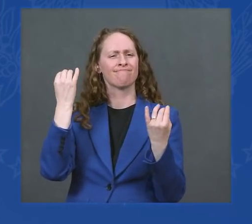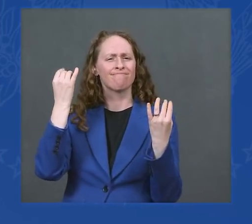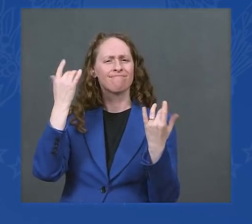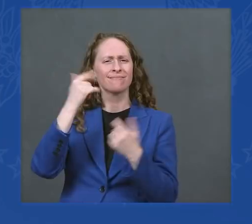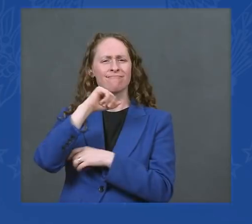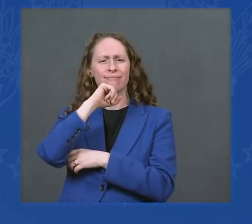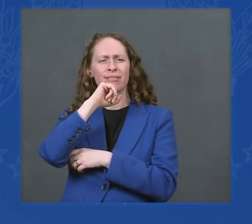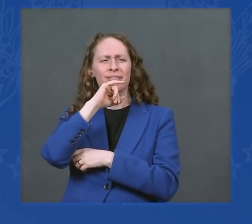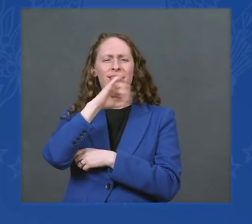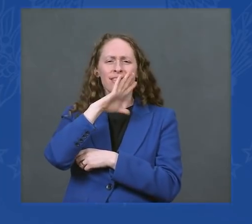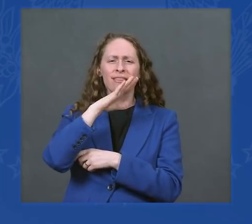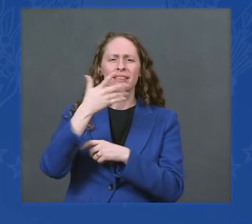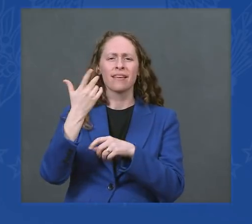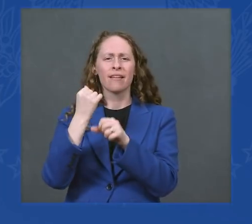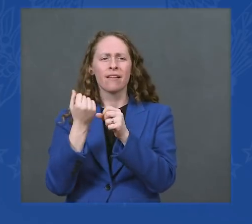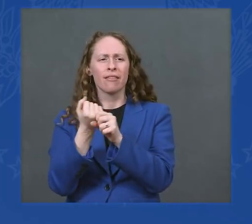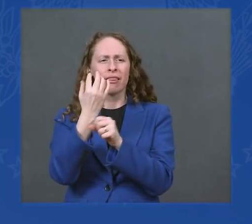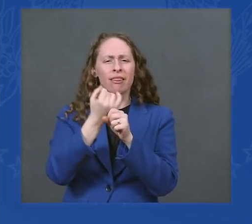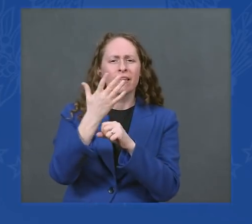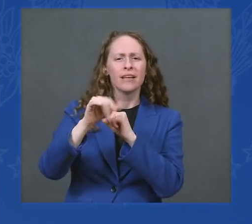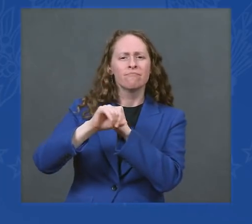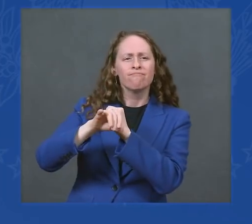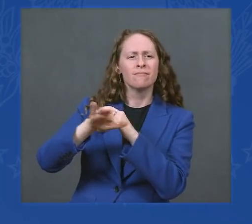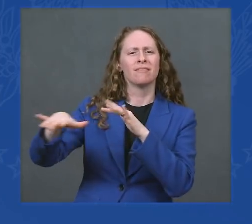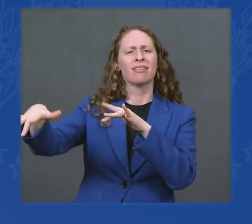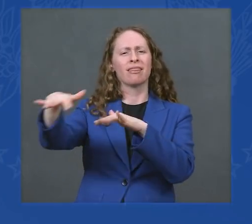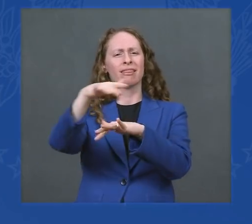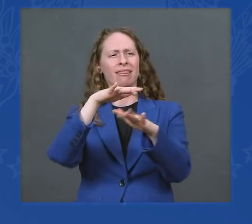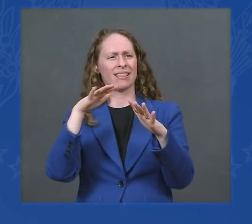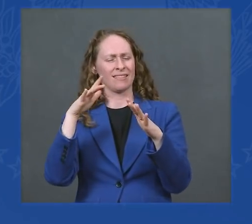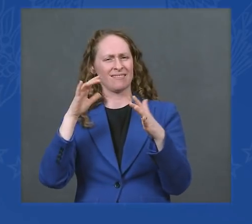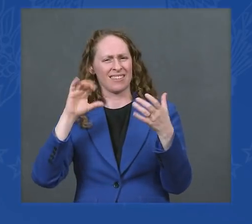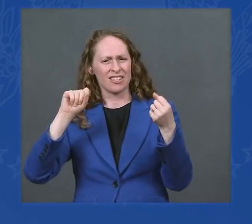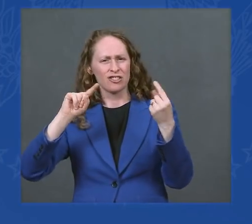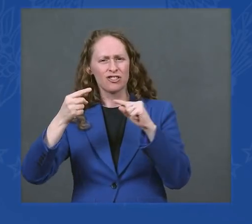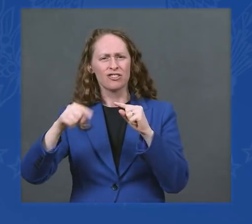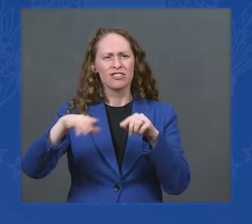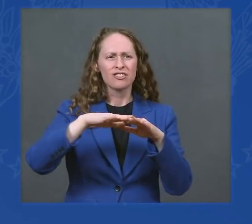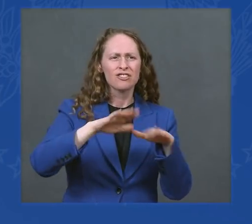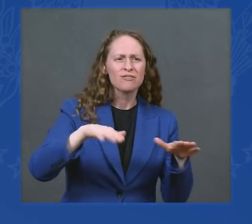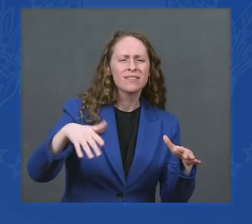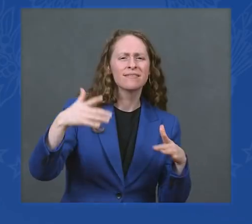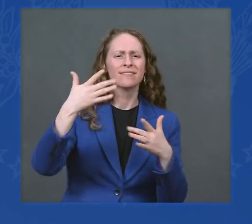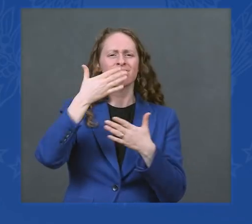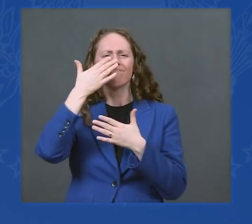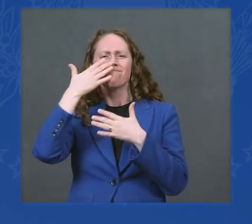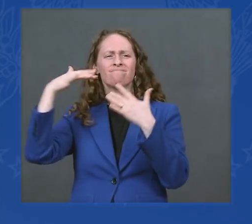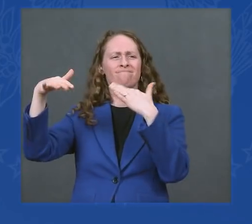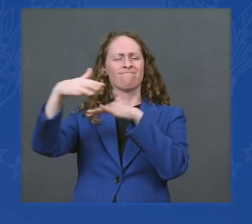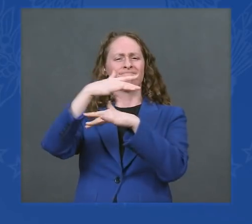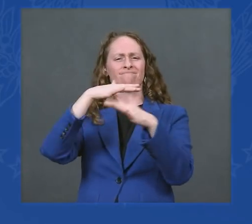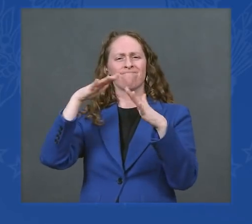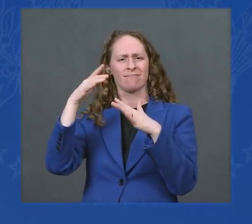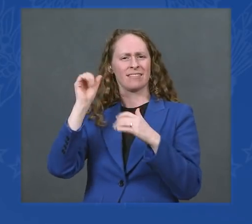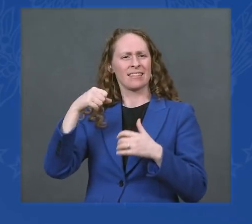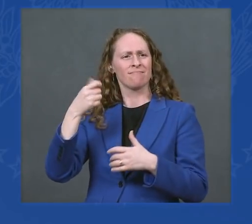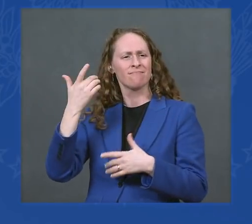because they impact air quality. But you may not know unless you've driven an electric vehicle before that.